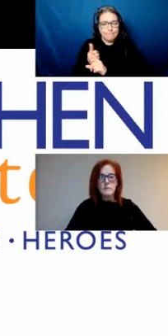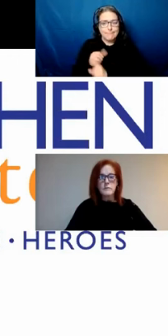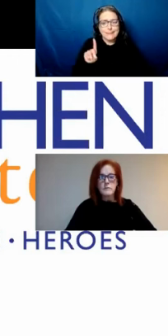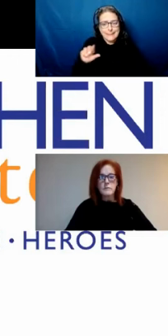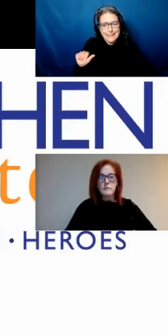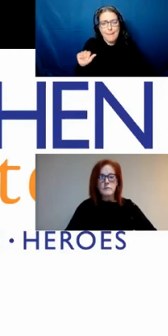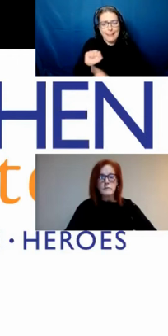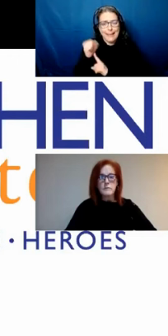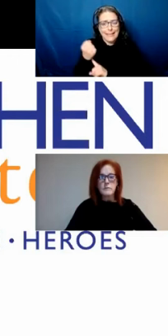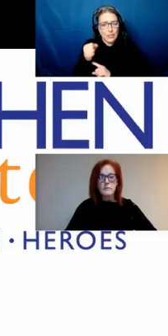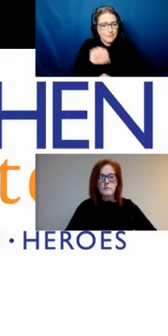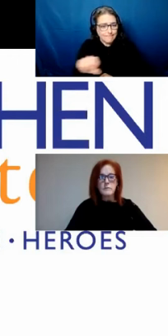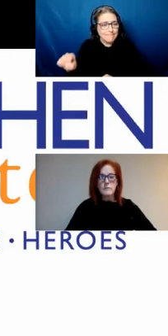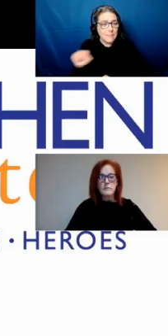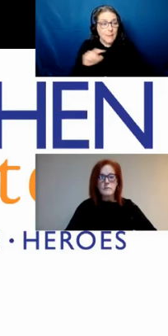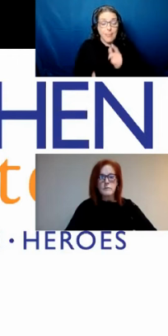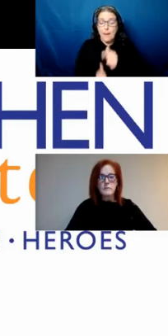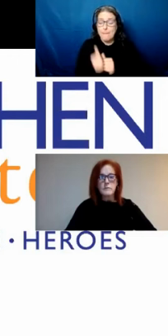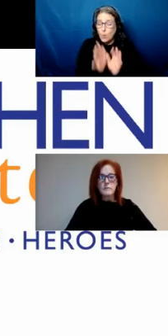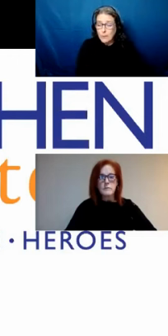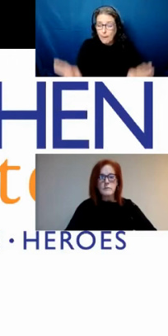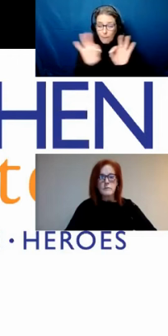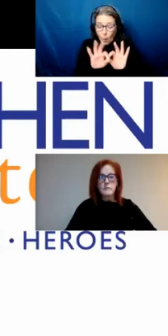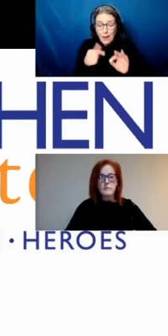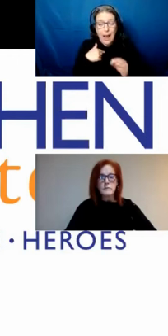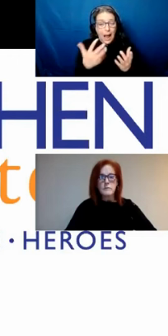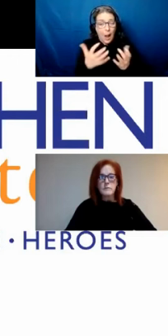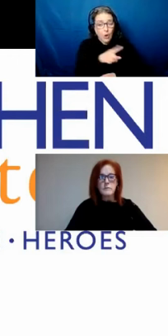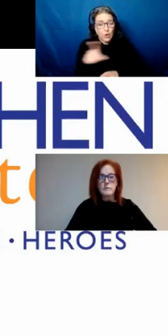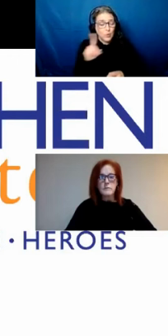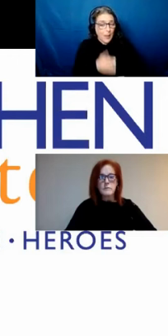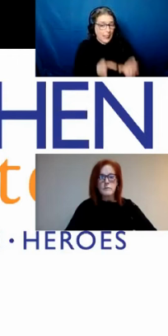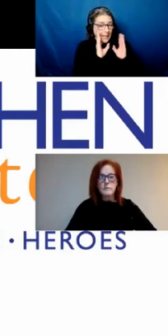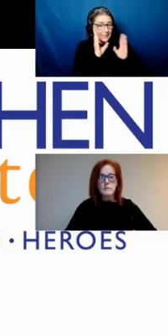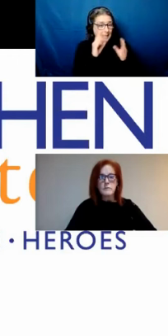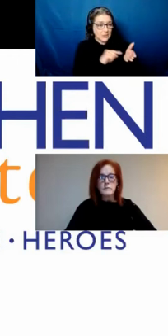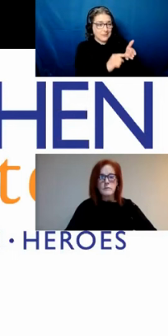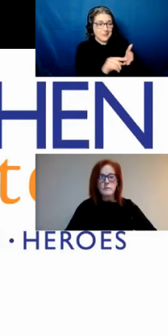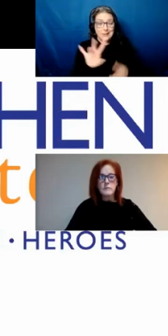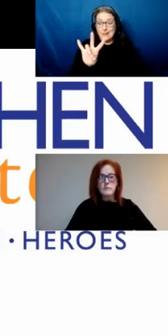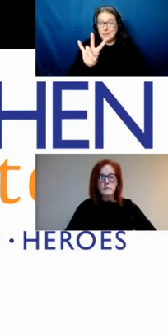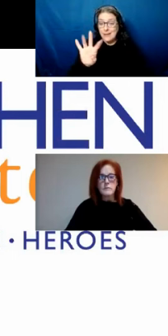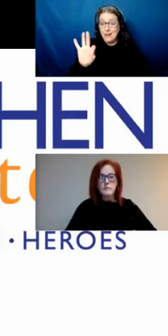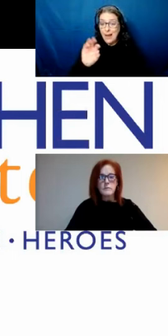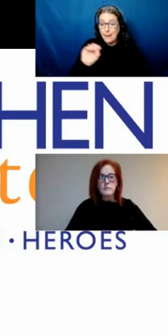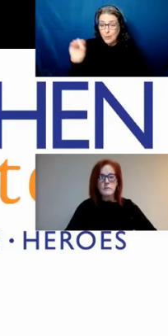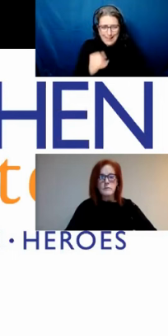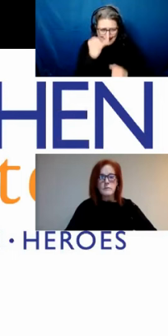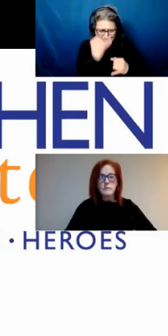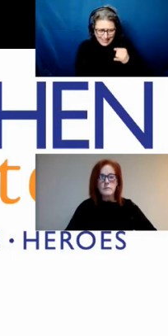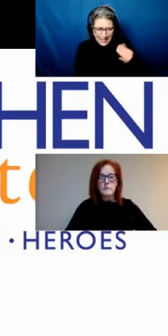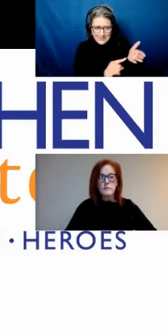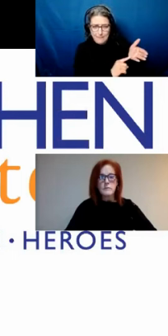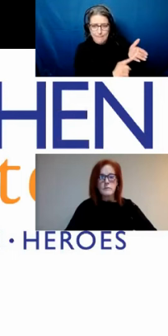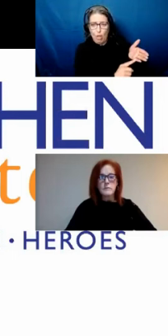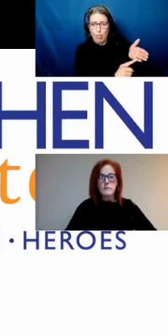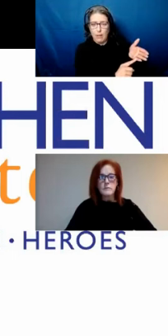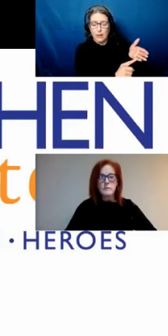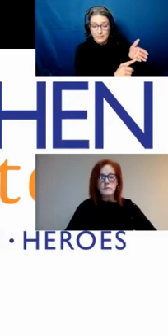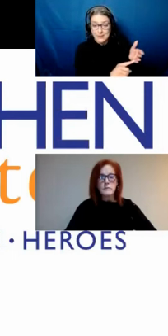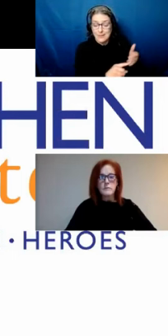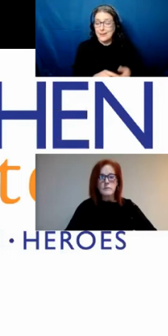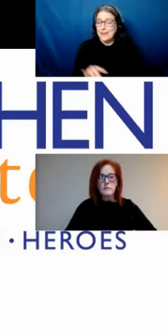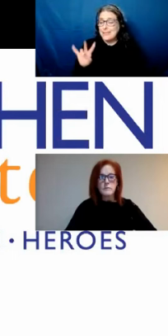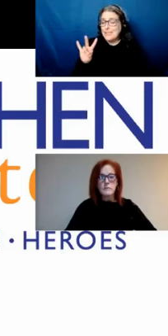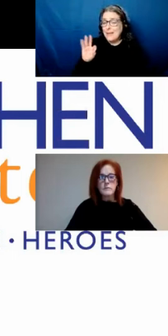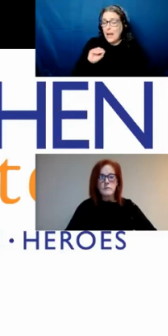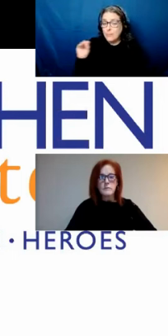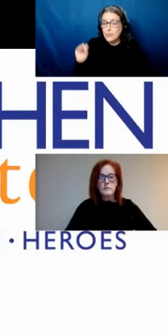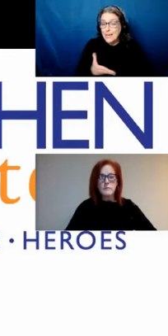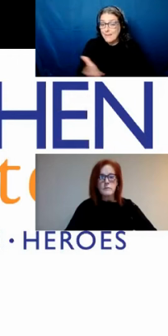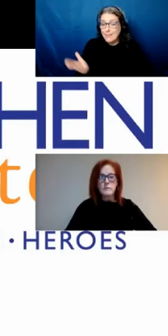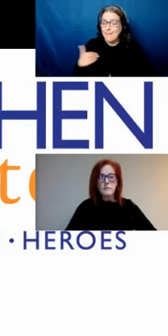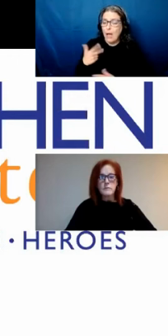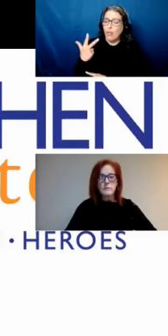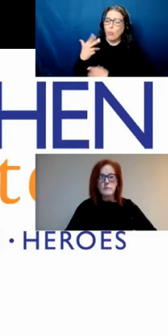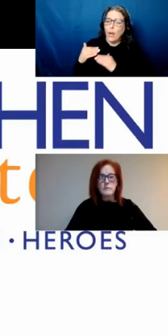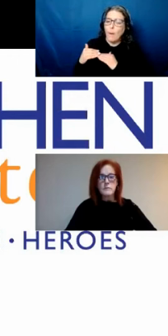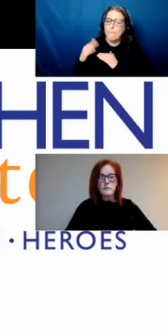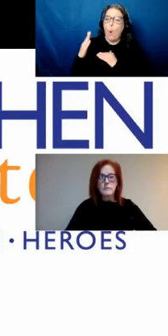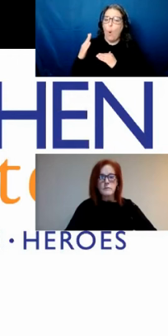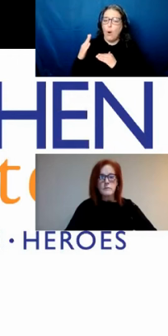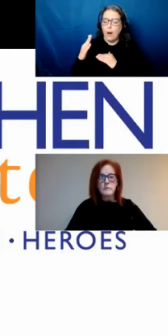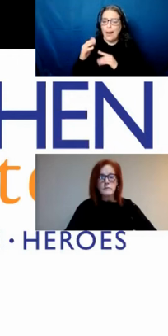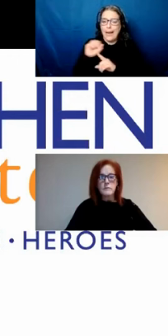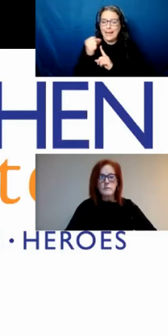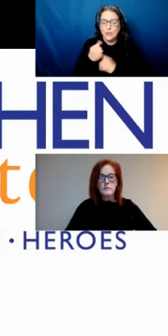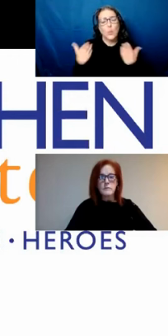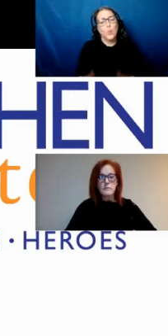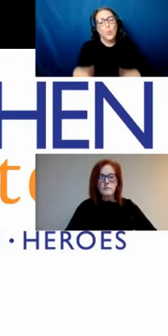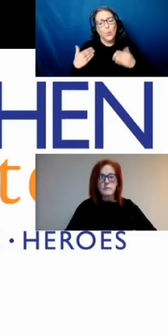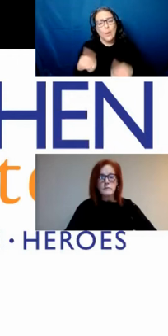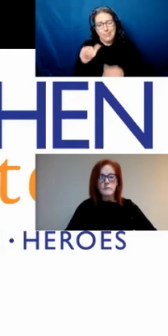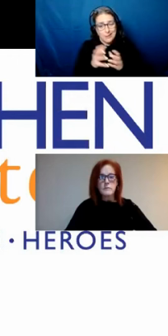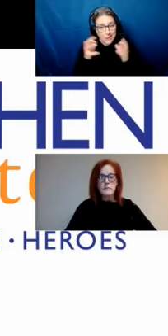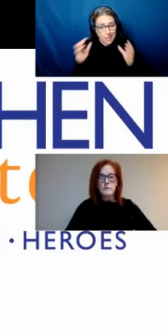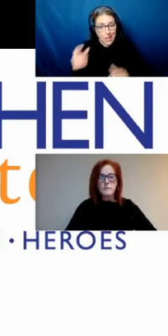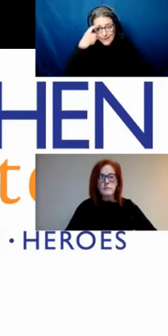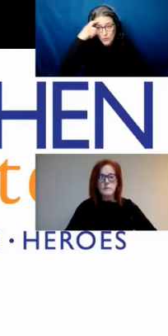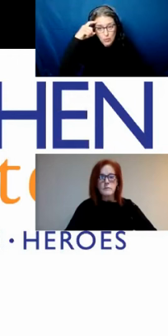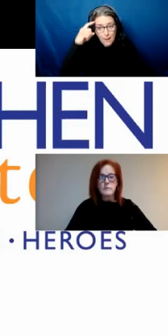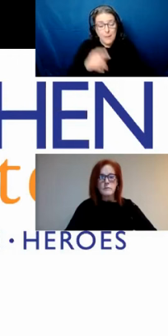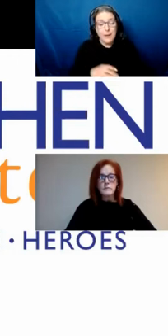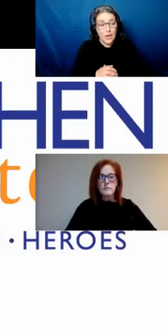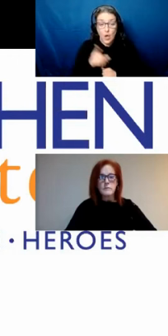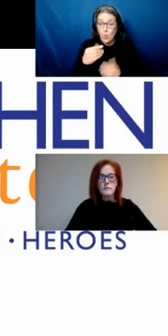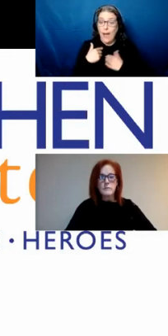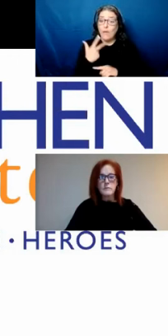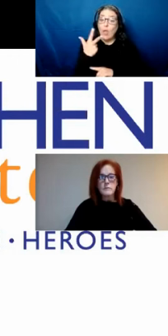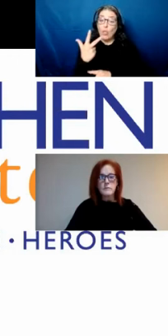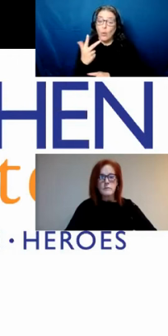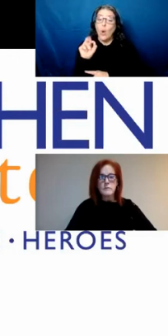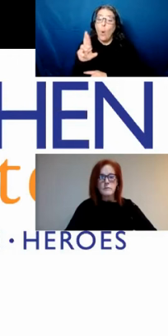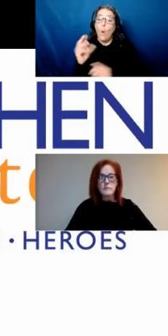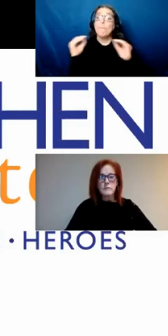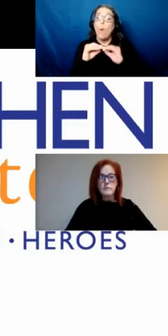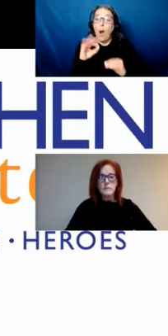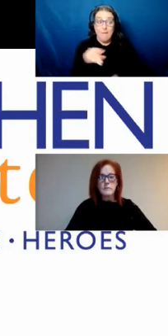Do you want to give it another go? My - - Michele, we still can't hear you.